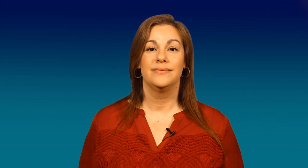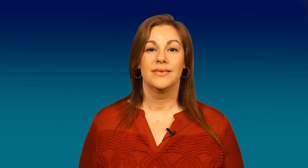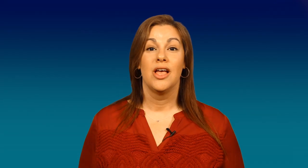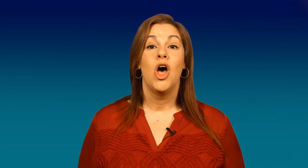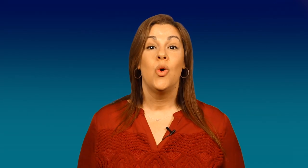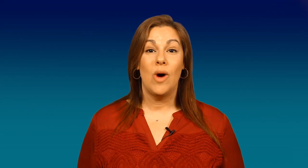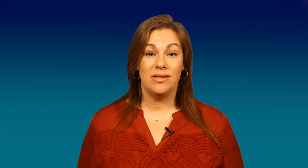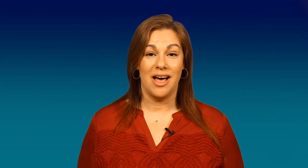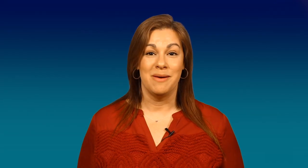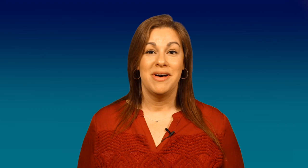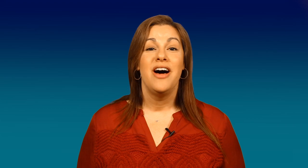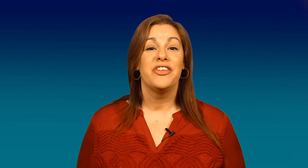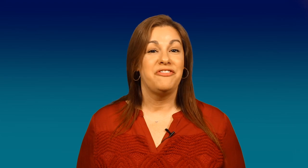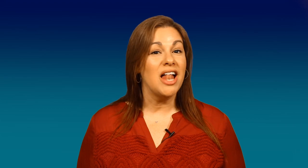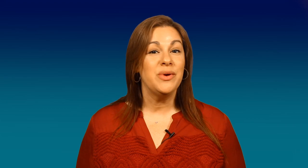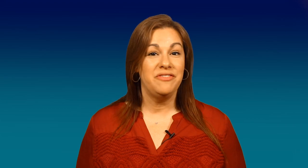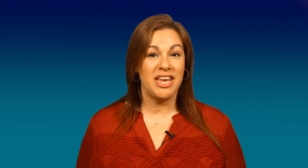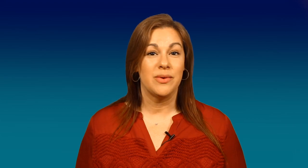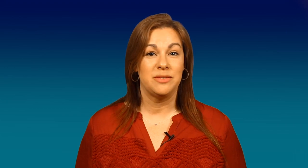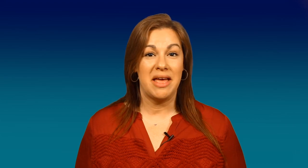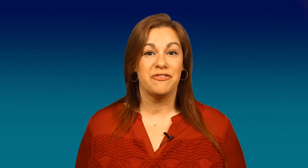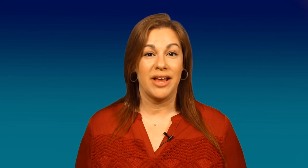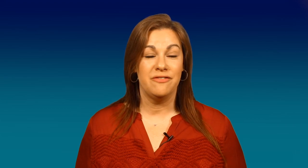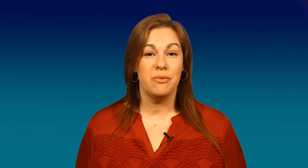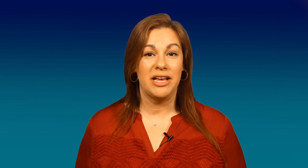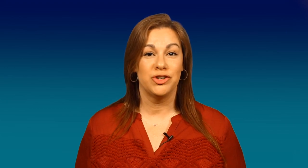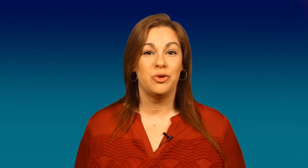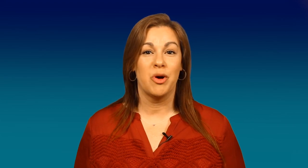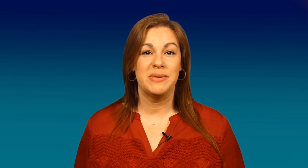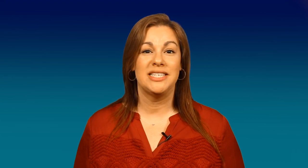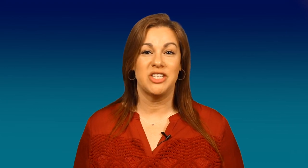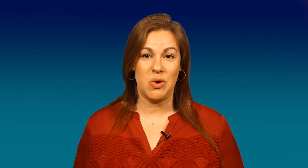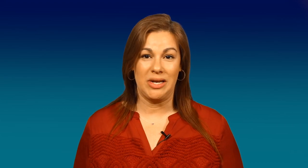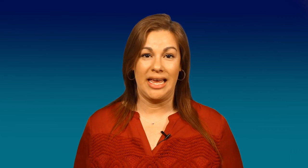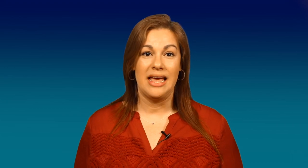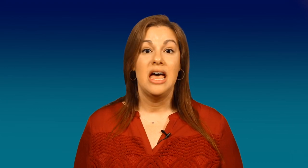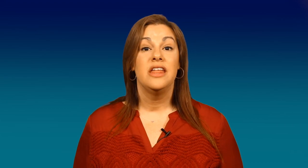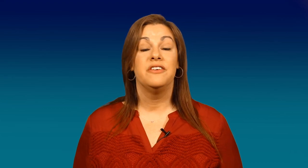Welcome! The following video is meant for informational purposes only. The video